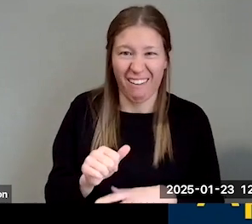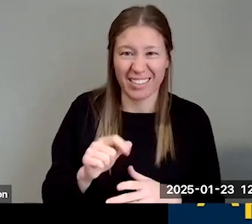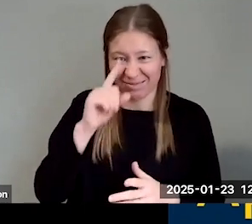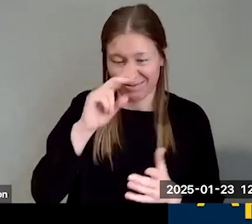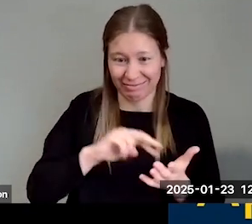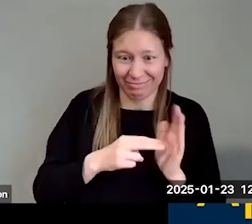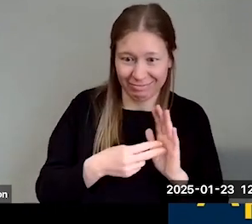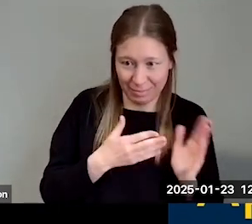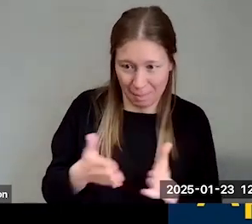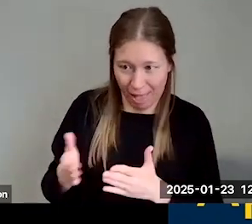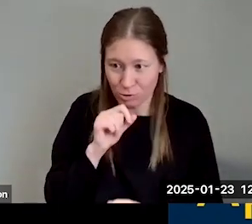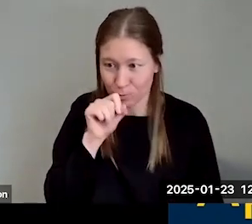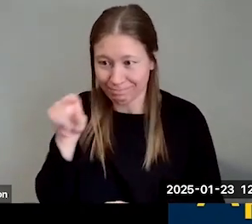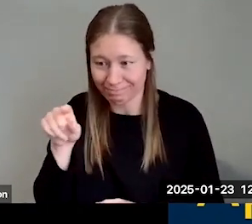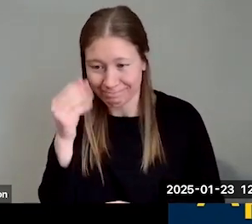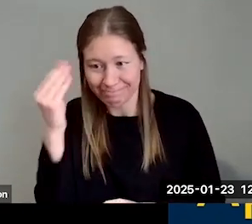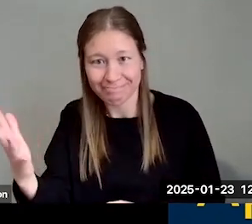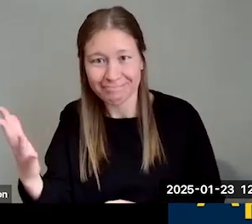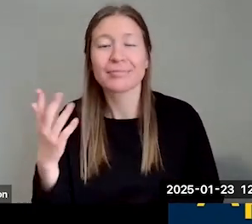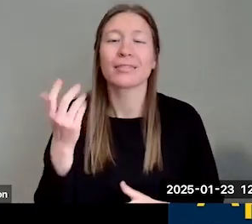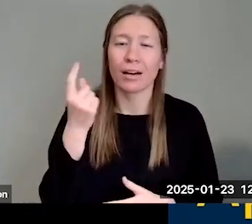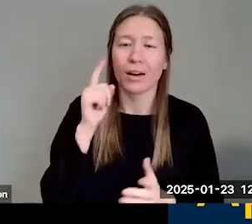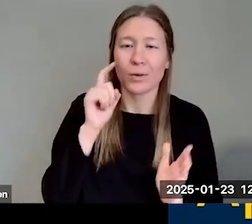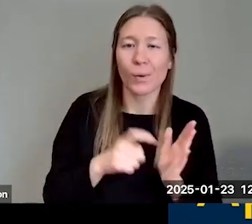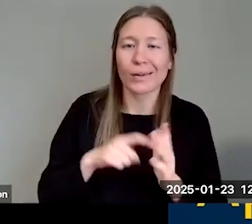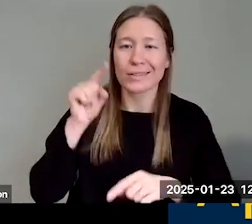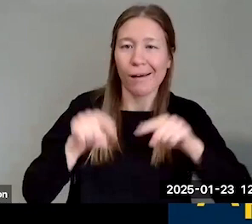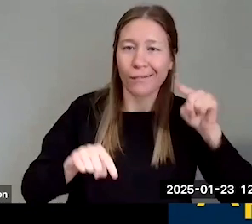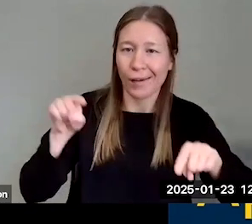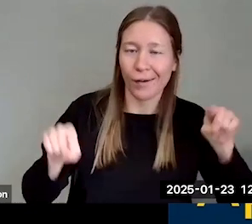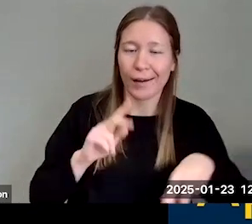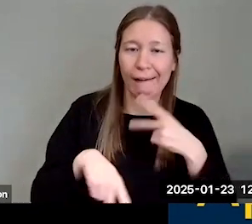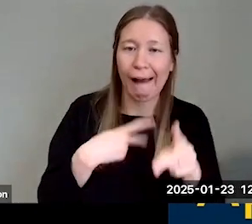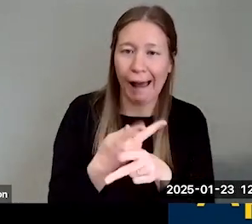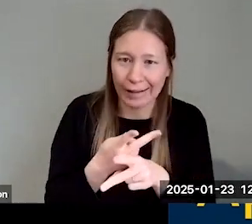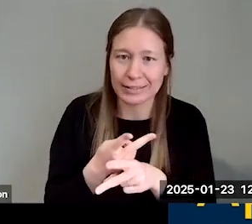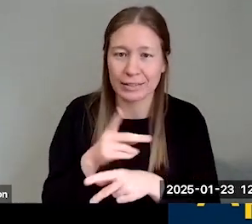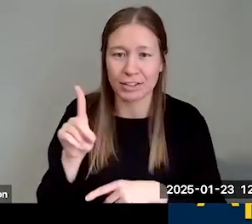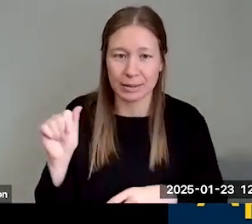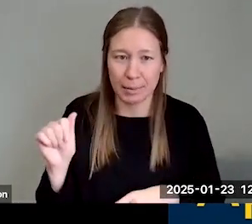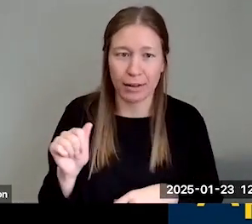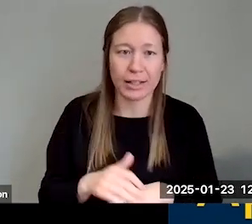varying types of disabilities, and they cross the spectrum of apparent,